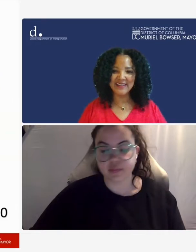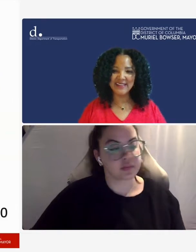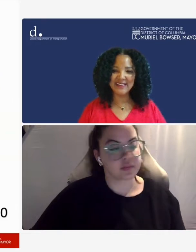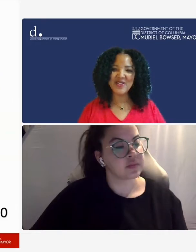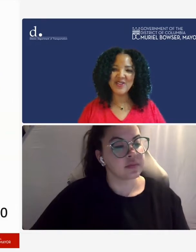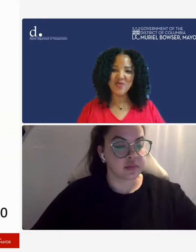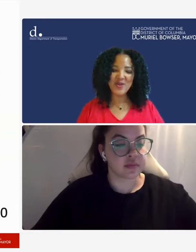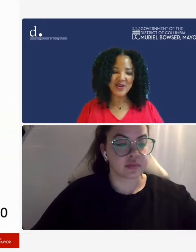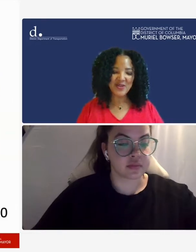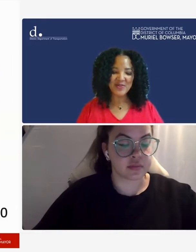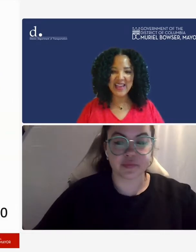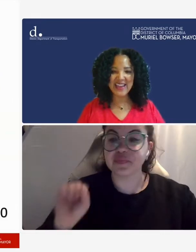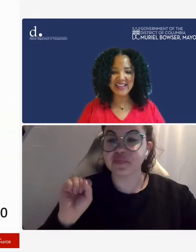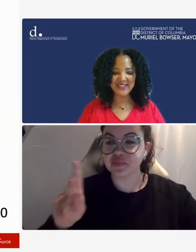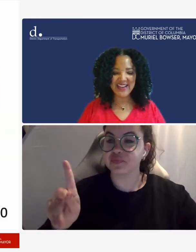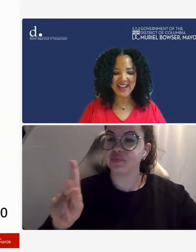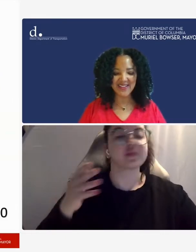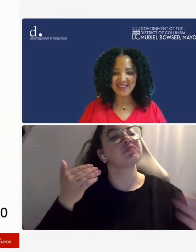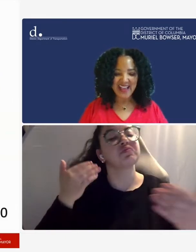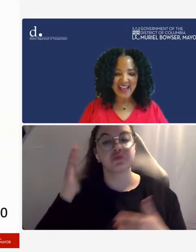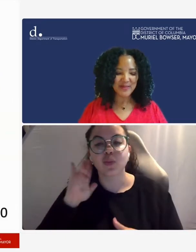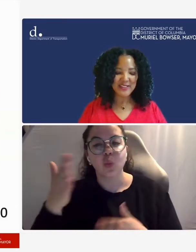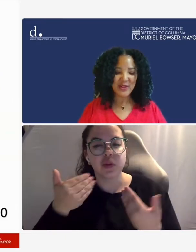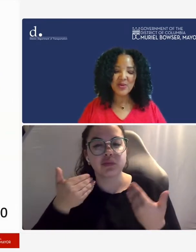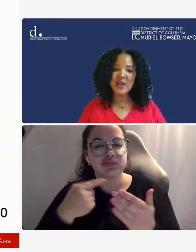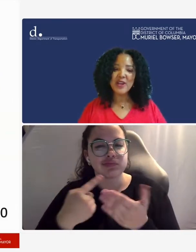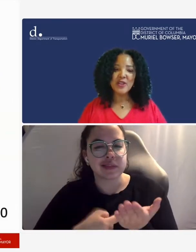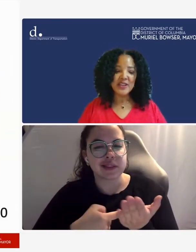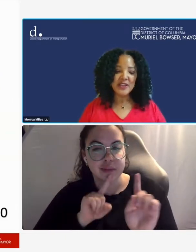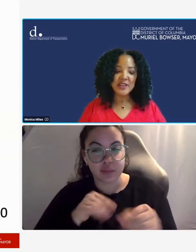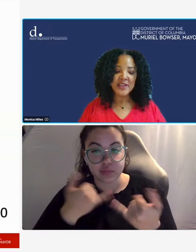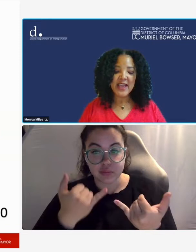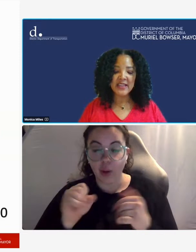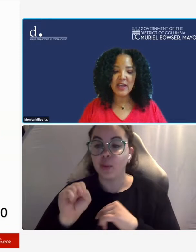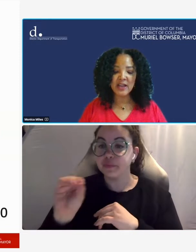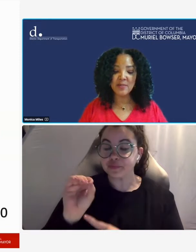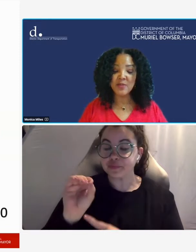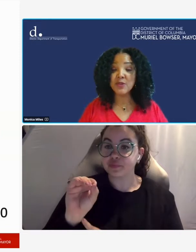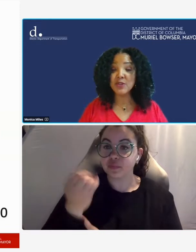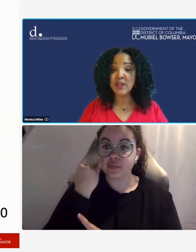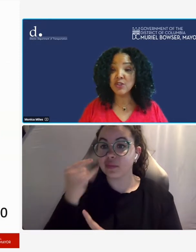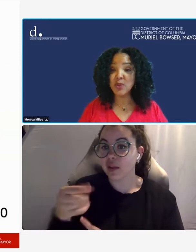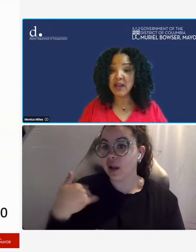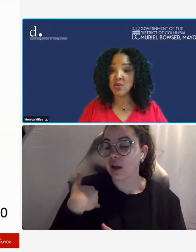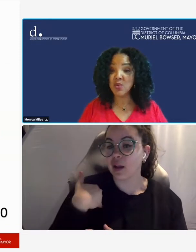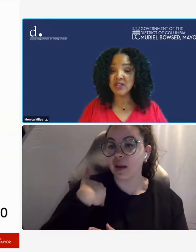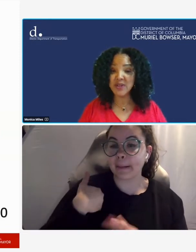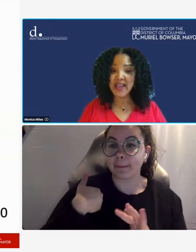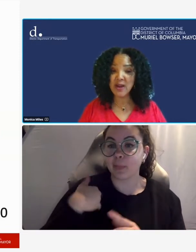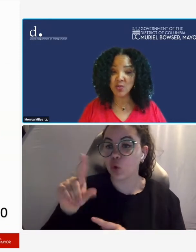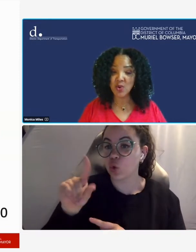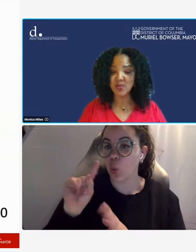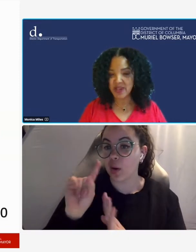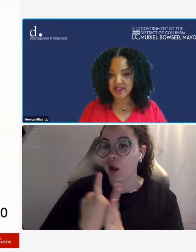okay we'll go through that answer now um so the if he had um a 20-hour work to 20-hour work week